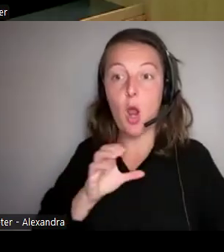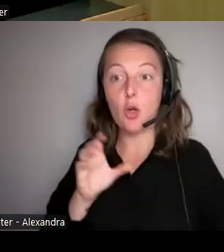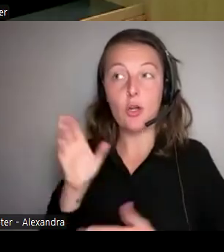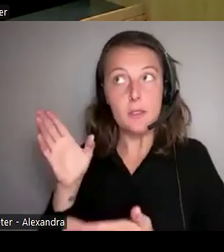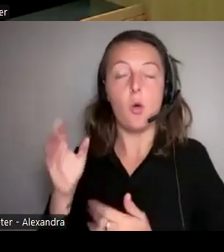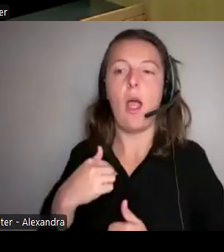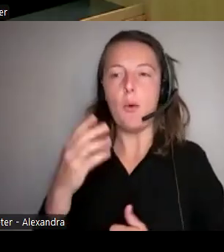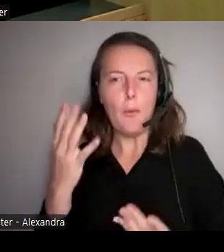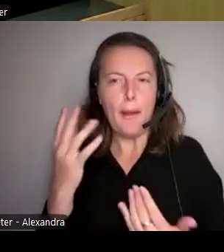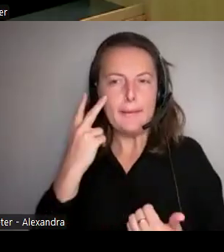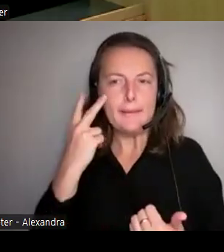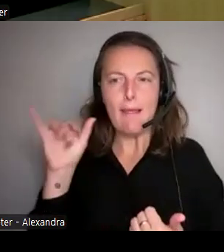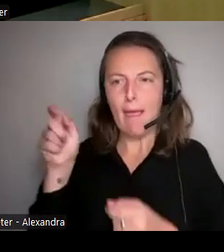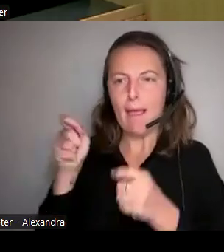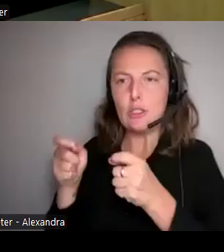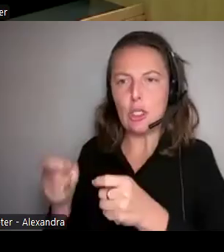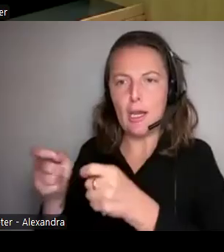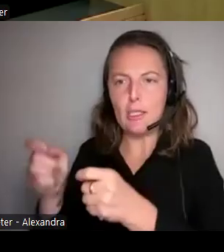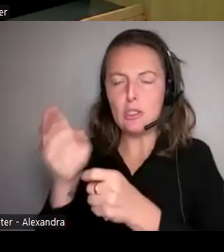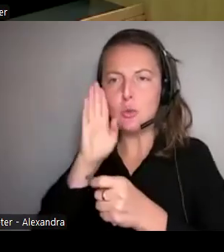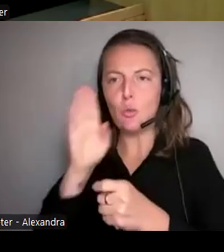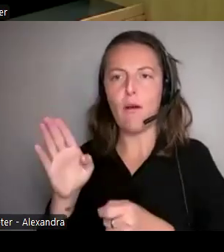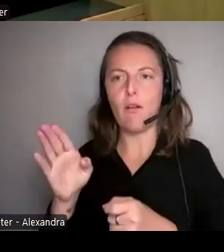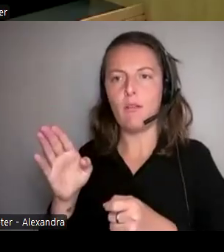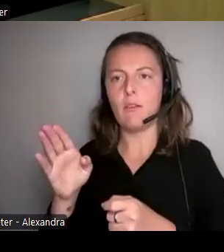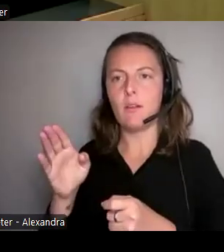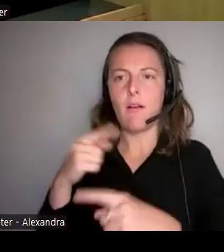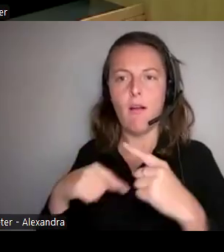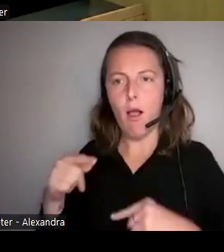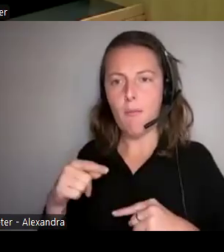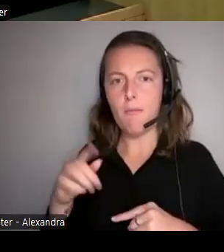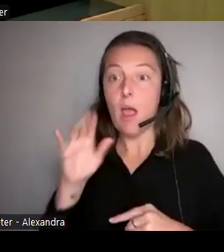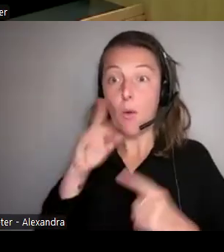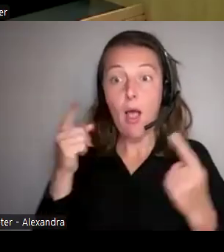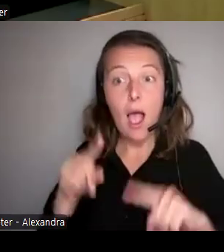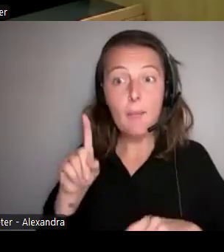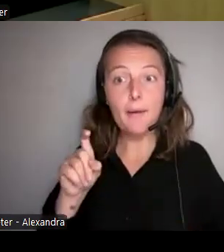I would wait to see if these changes are coming are going to come you know u going to happen. My